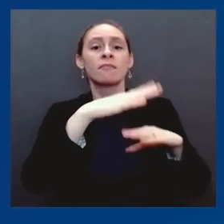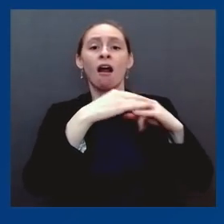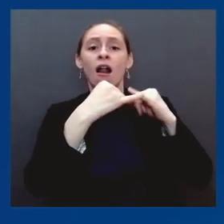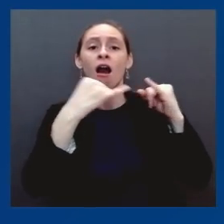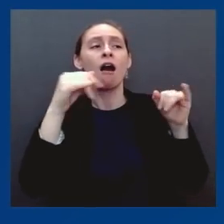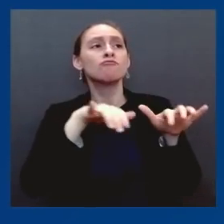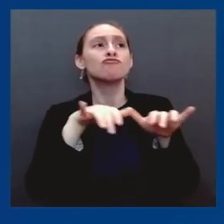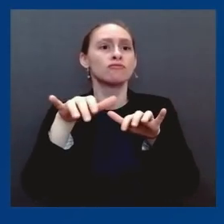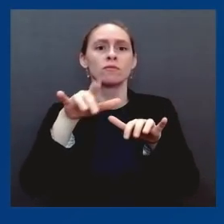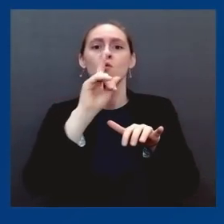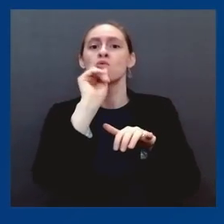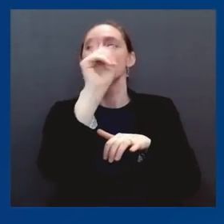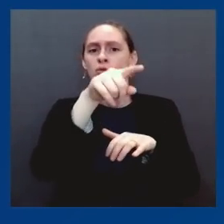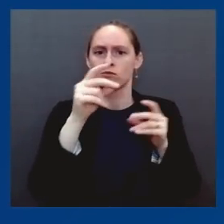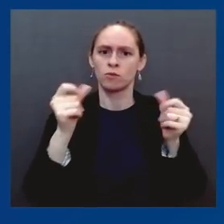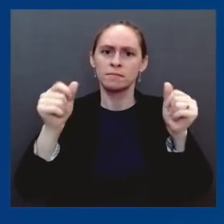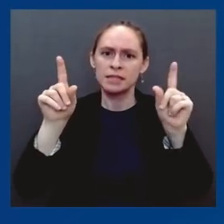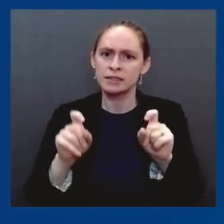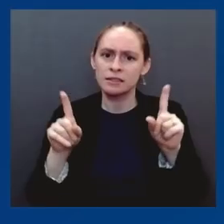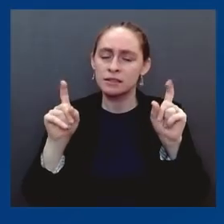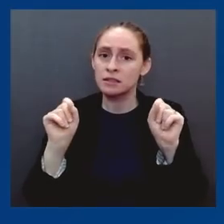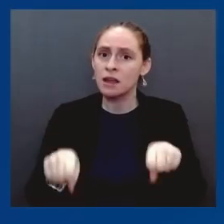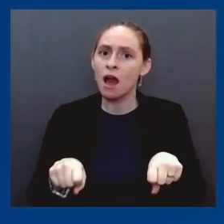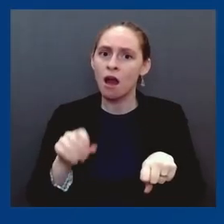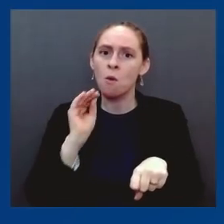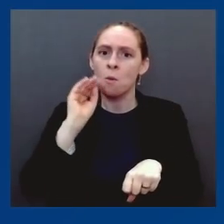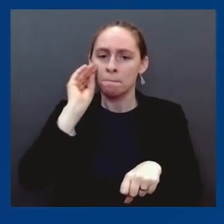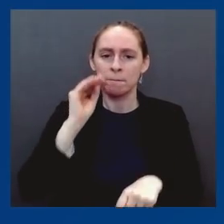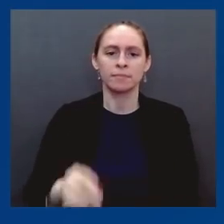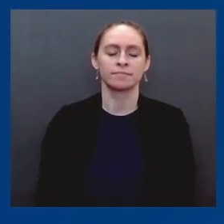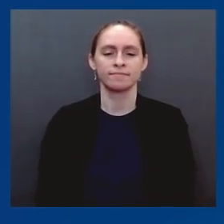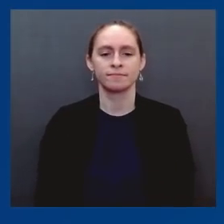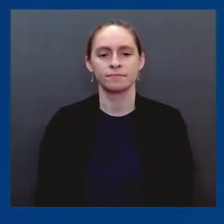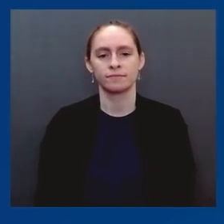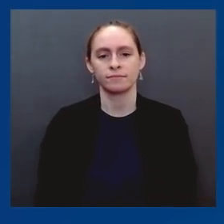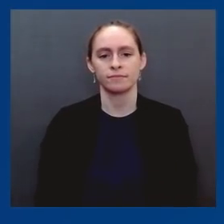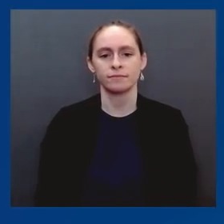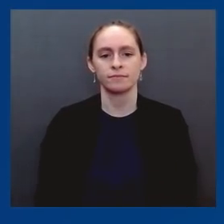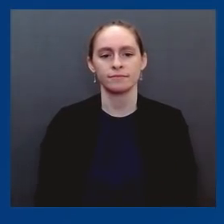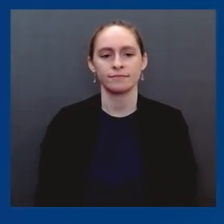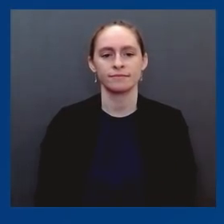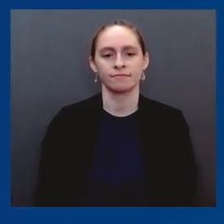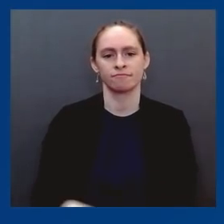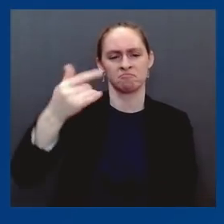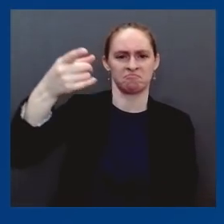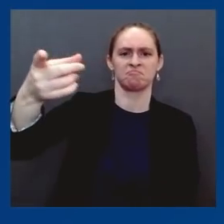So, our CDC guidance has been very clear that people should get their boost when they are eligible.